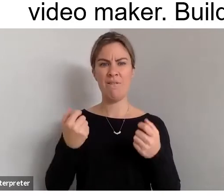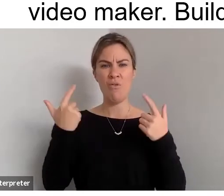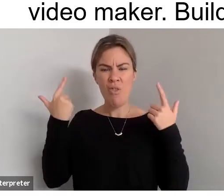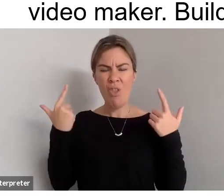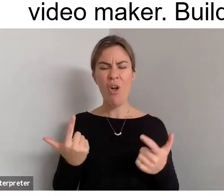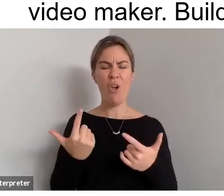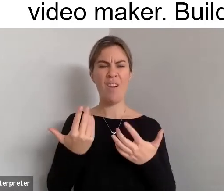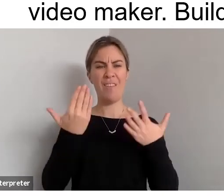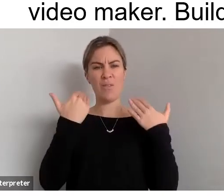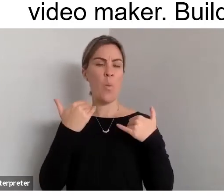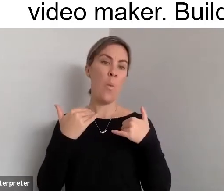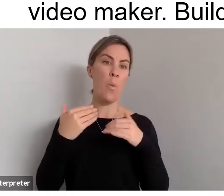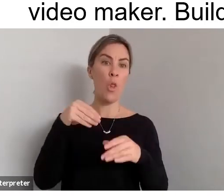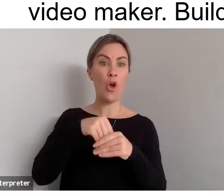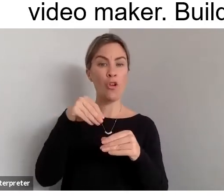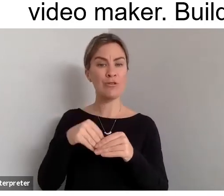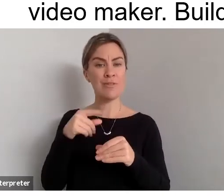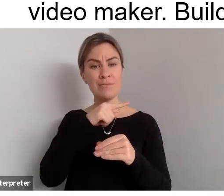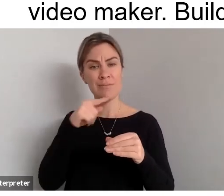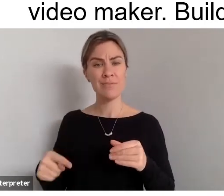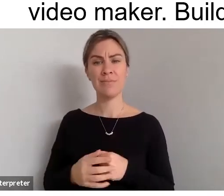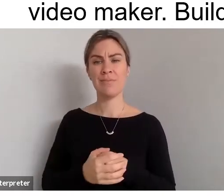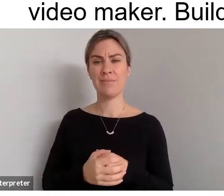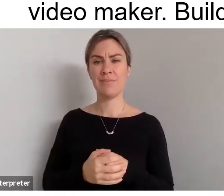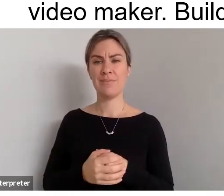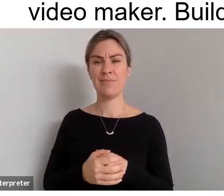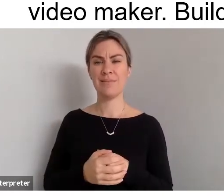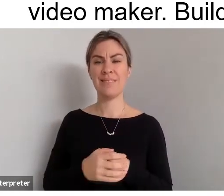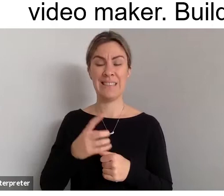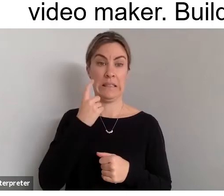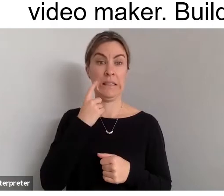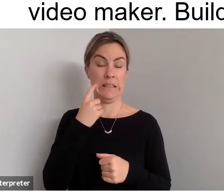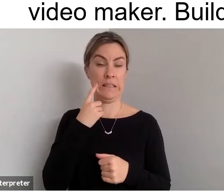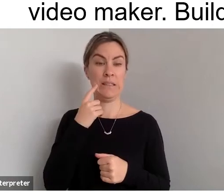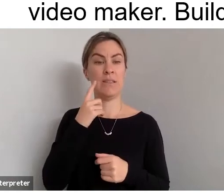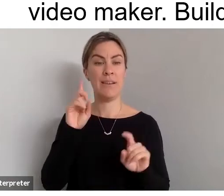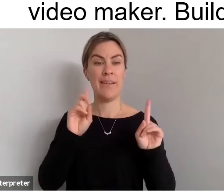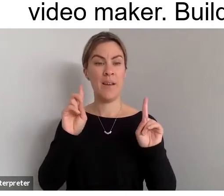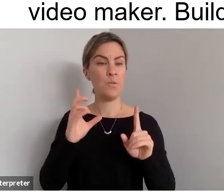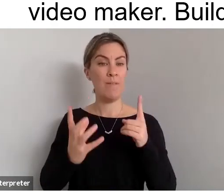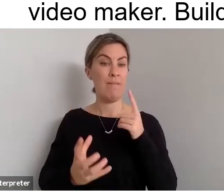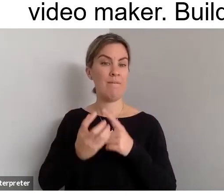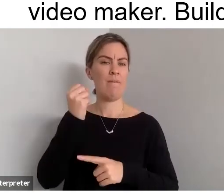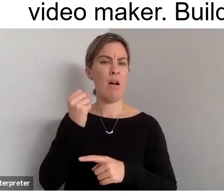It is easier than ever to find good representation, particularly